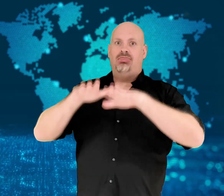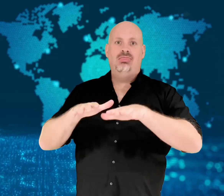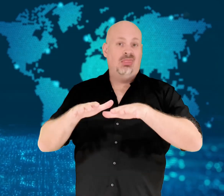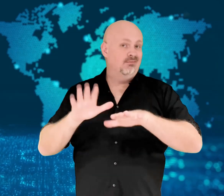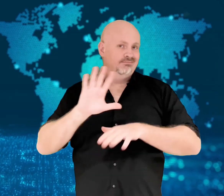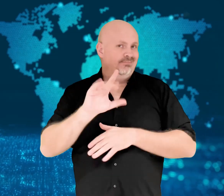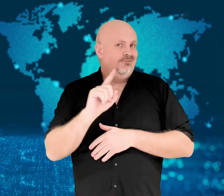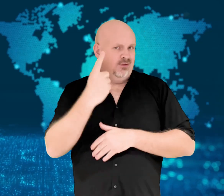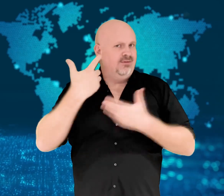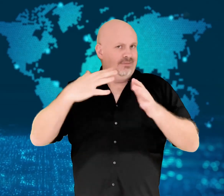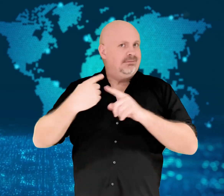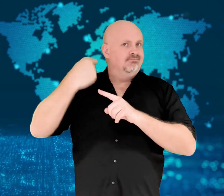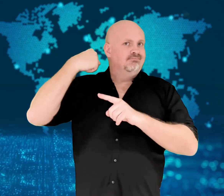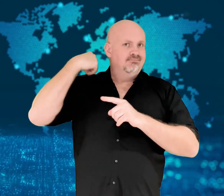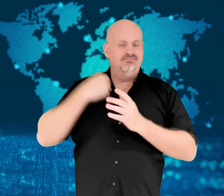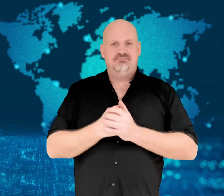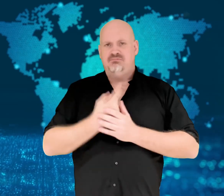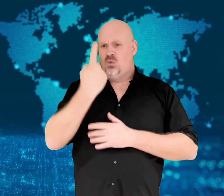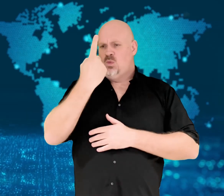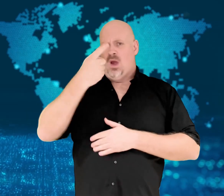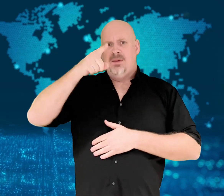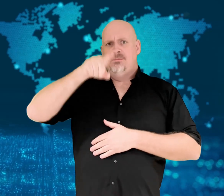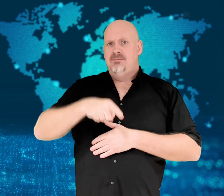due to the protests.